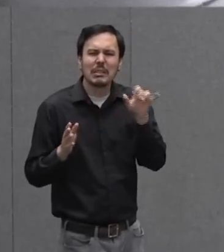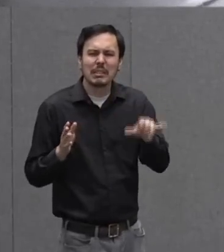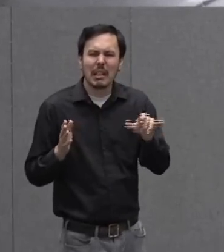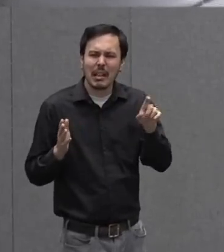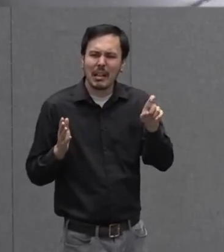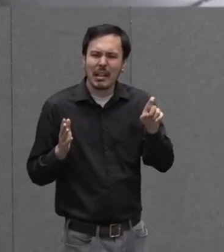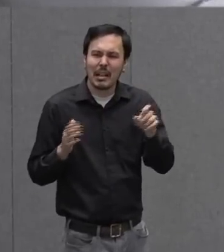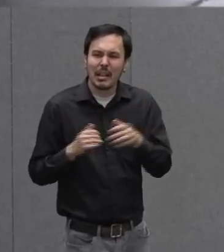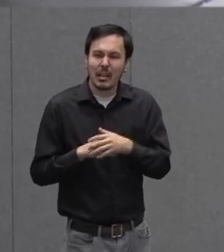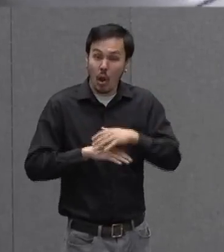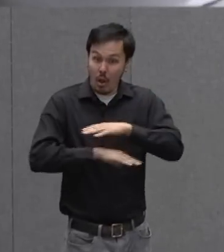On a desk.